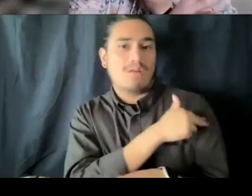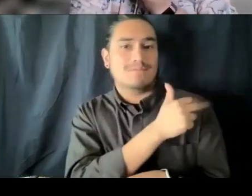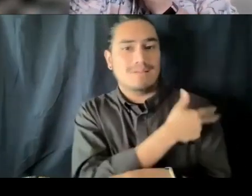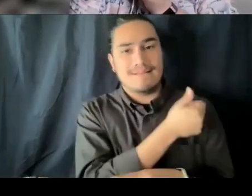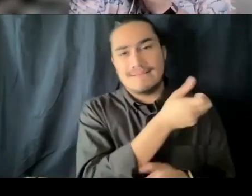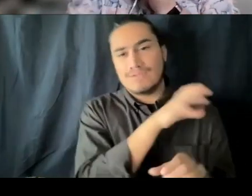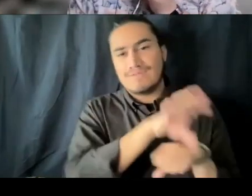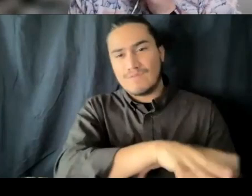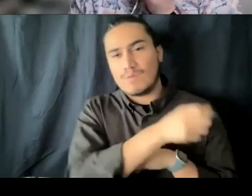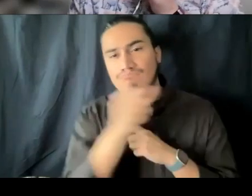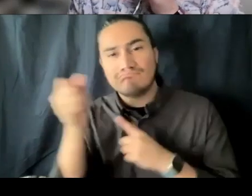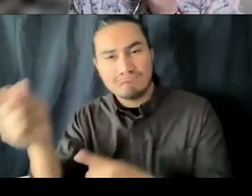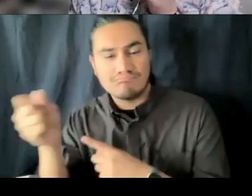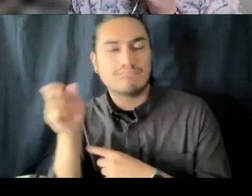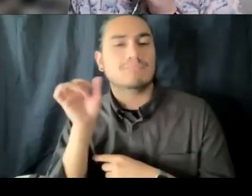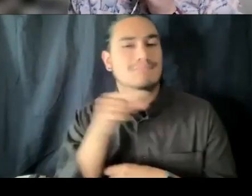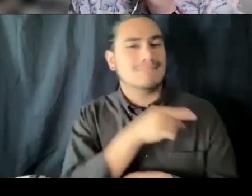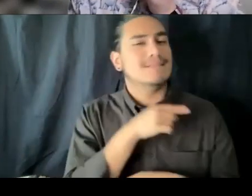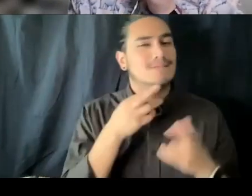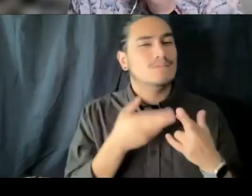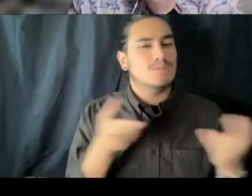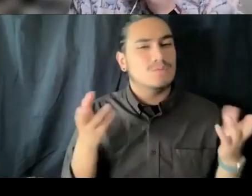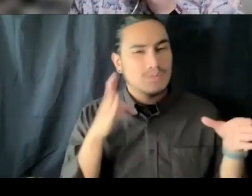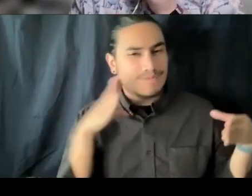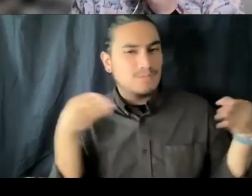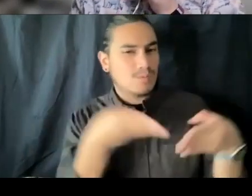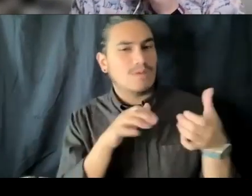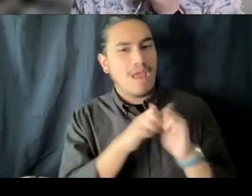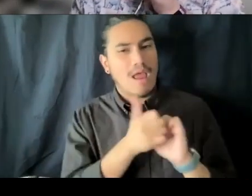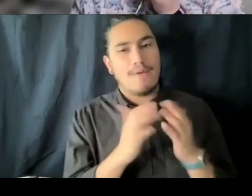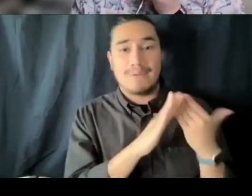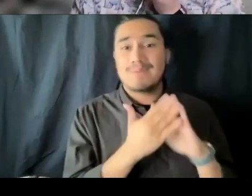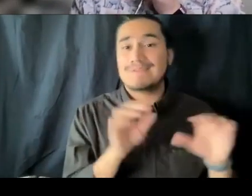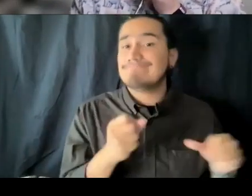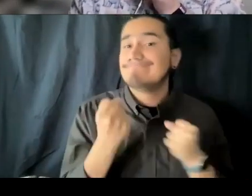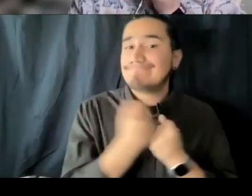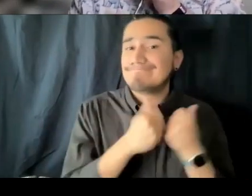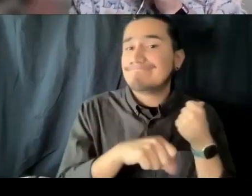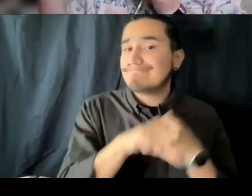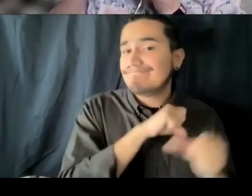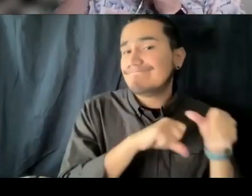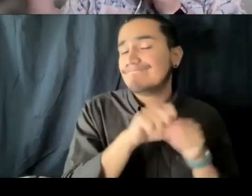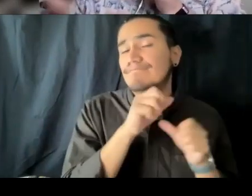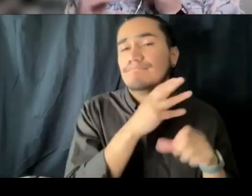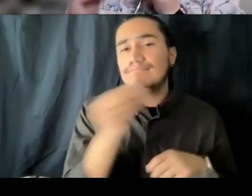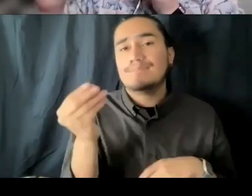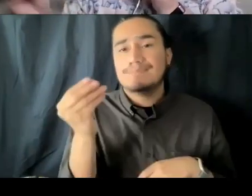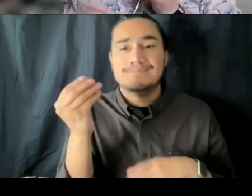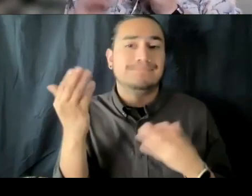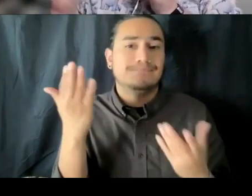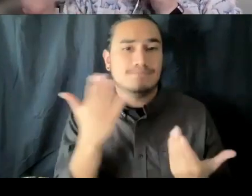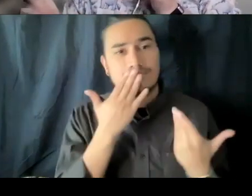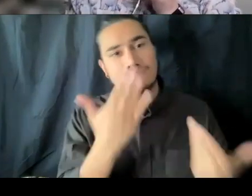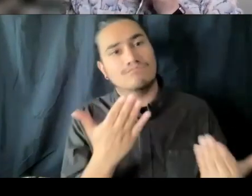this resource really looks at how communities can do that and have some good, you know, one-on-one tips